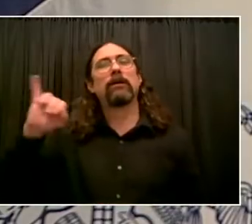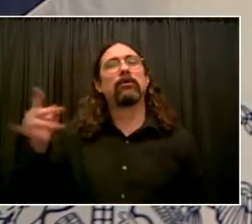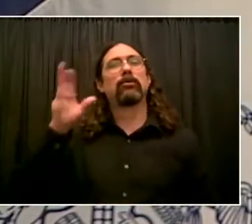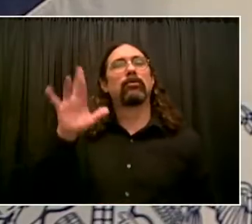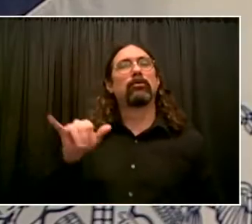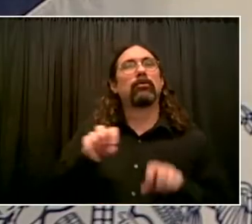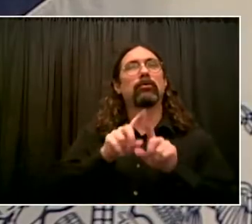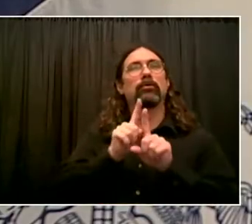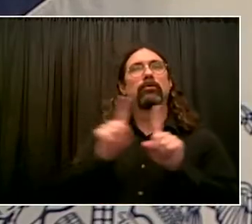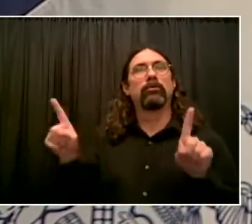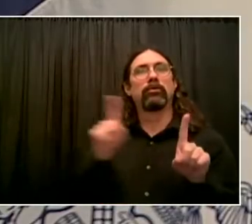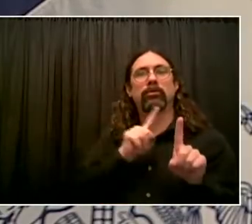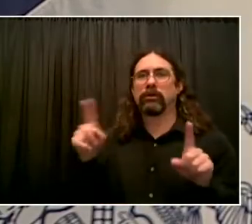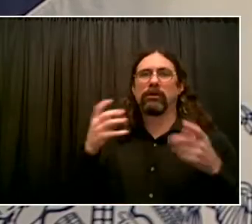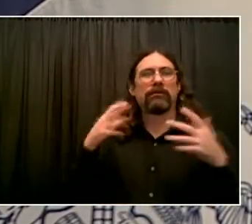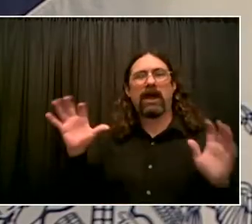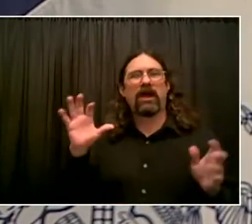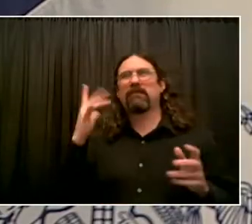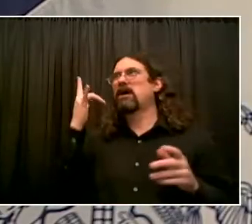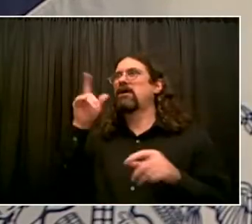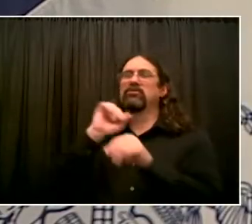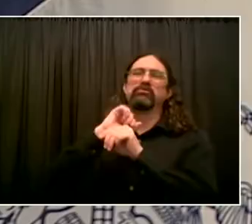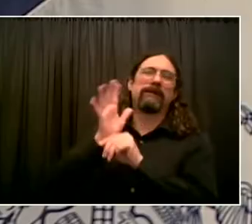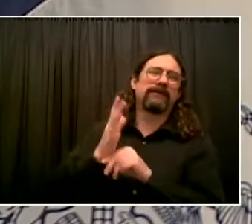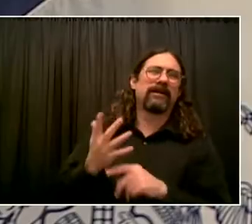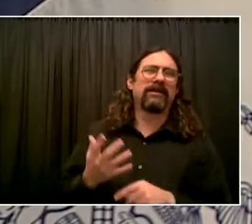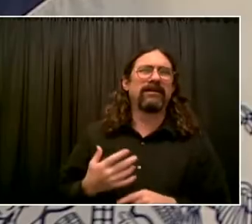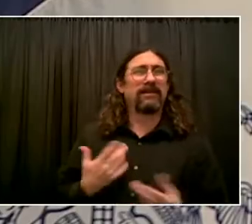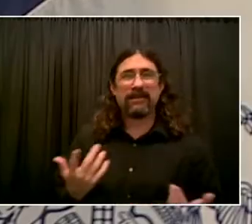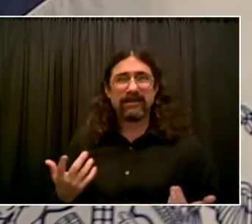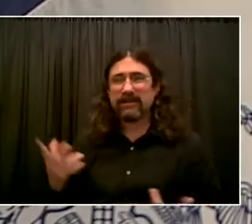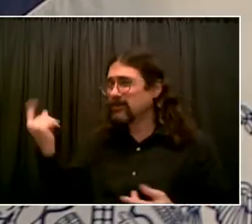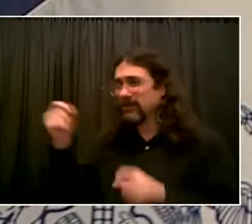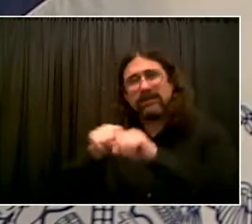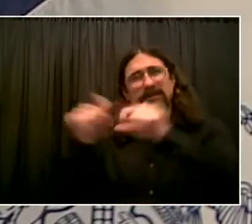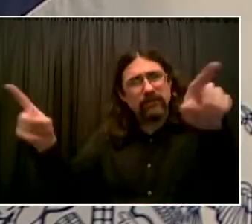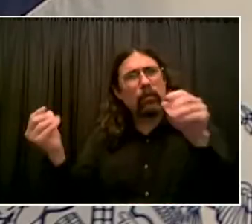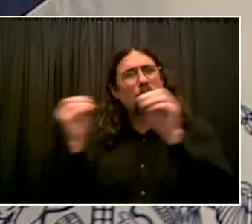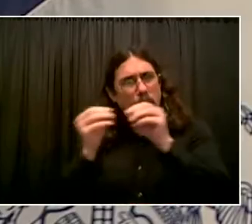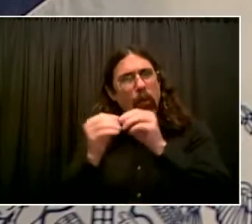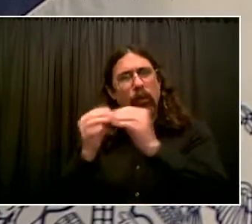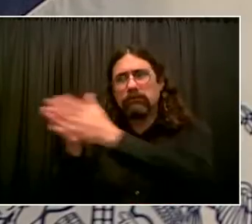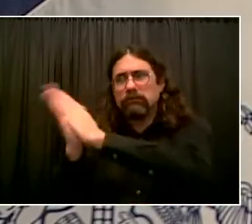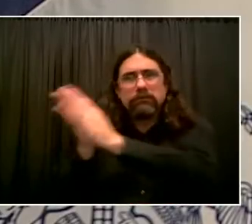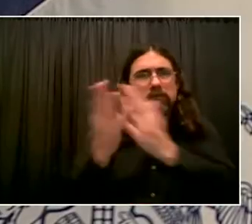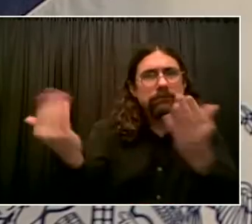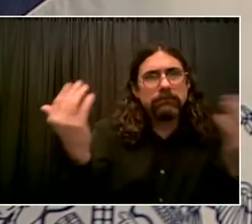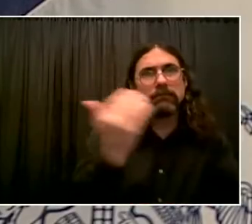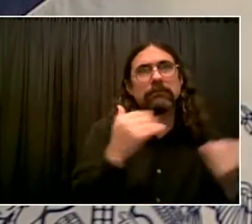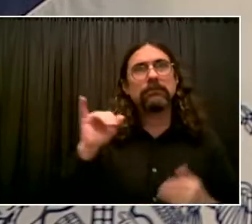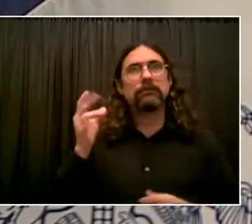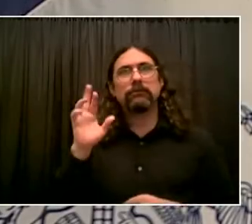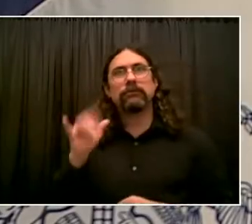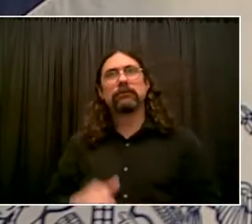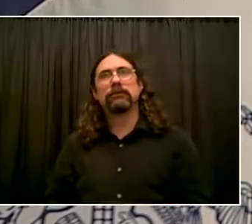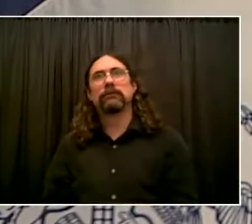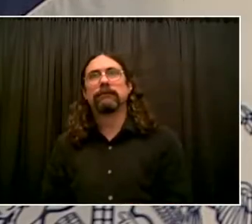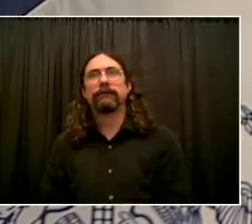IT JUST DOESN'T MAKE SENSE THEY ARE GETTING OFF SCOTT FREE. HOW ON EARTH ARE THEY NOT? YOU SAY SOME PEOPLE ARE NOT READY TO BE JURORS, THEN CALL MORE. THIS IS ABOUT A FUNCTIONING